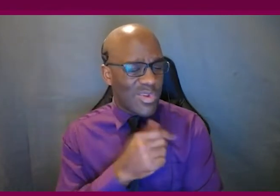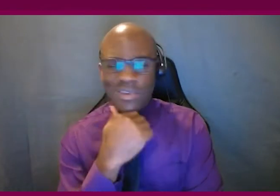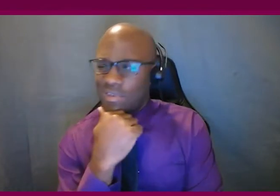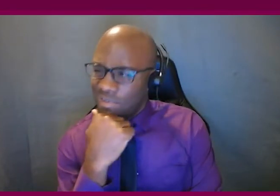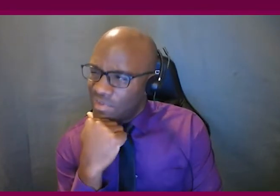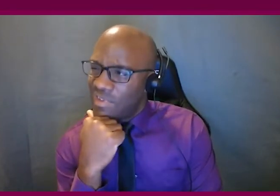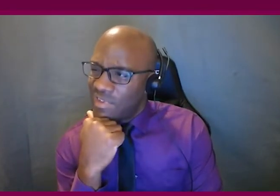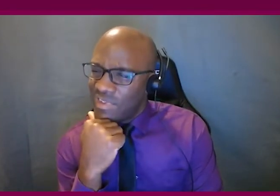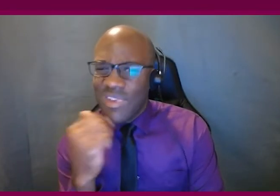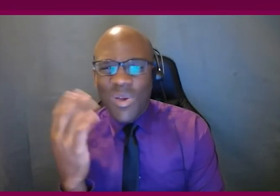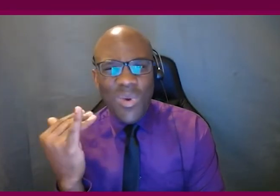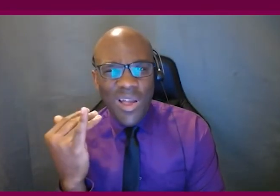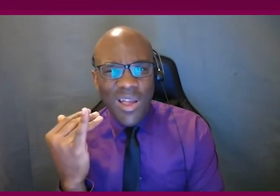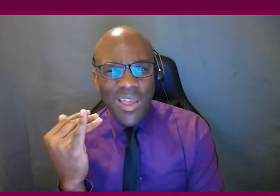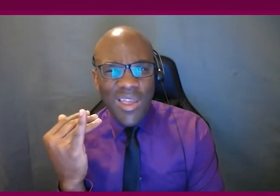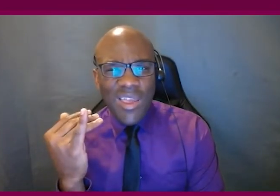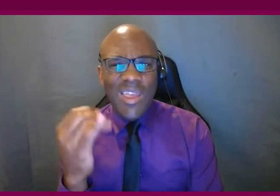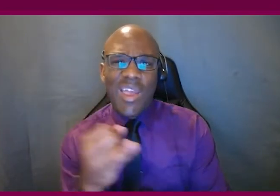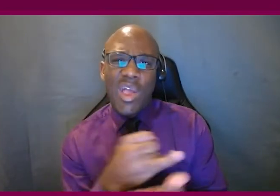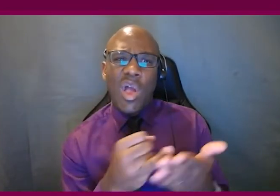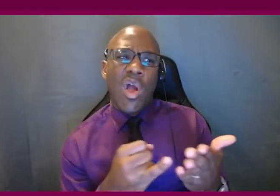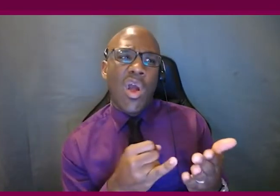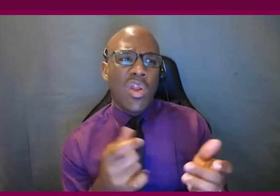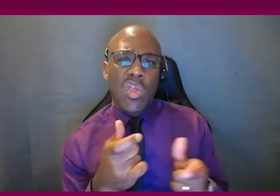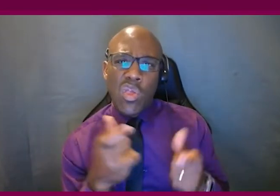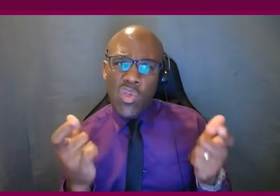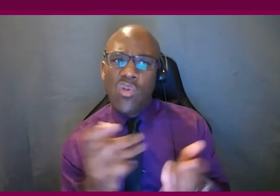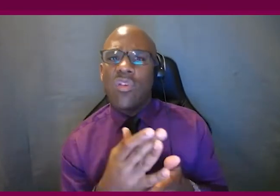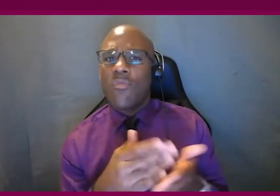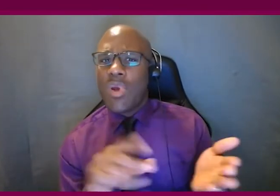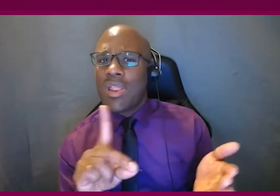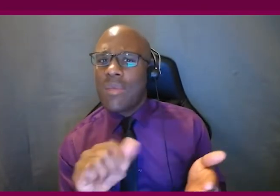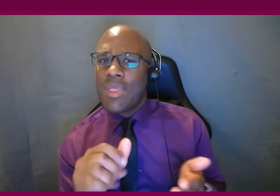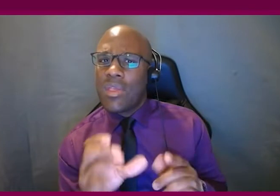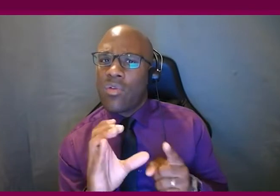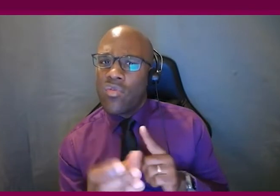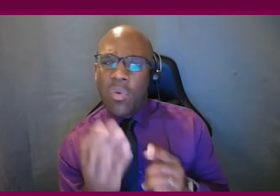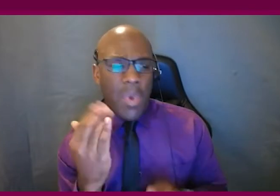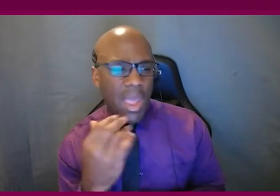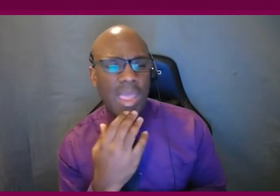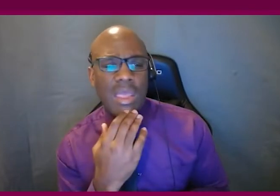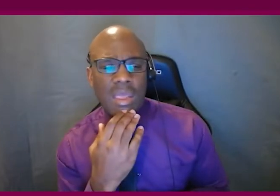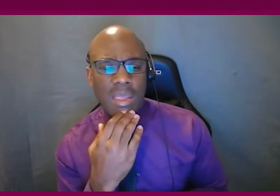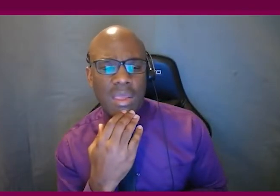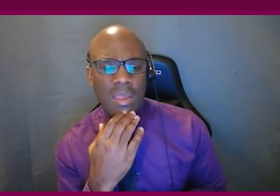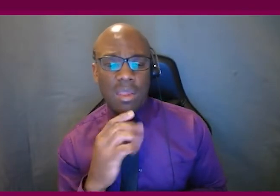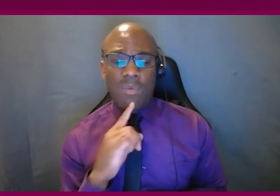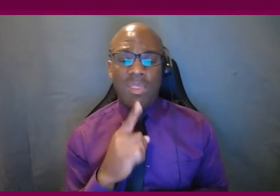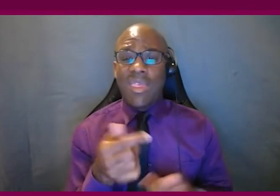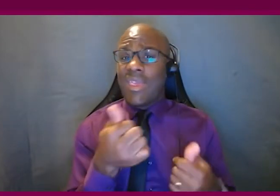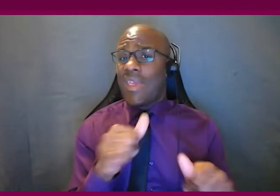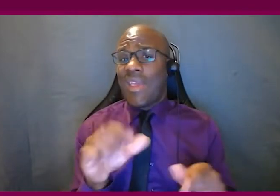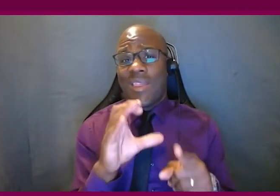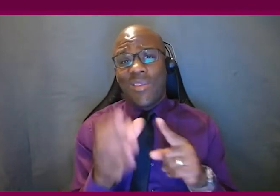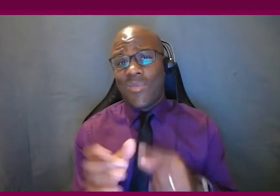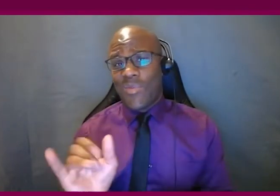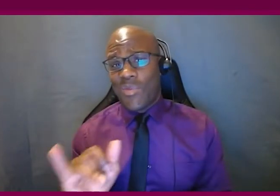But when I think about marginalized communities, there is so much wisdom there and there's